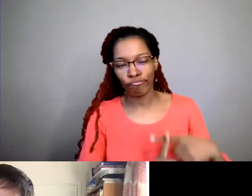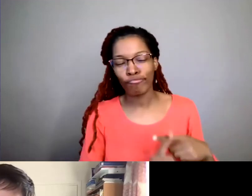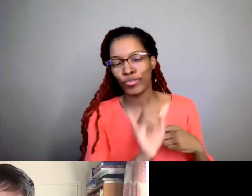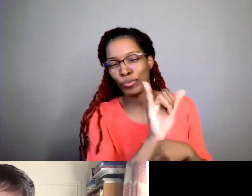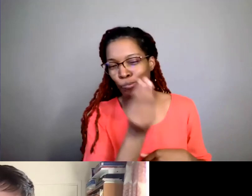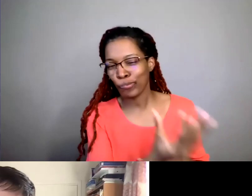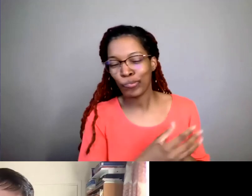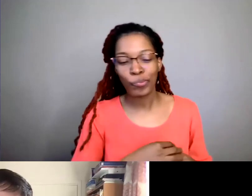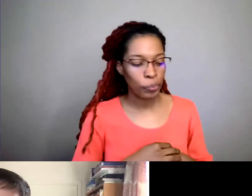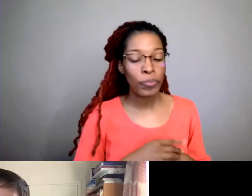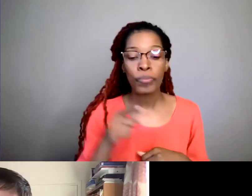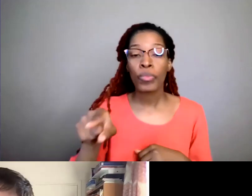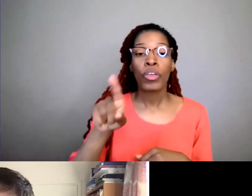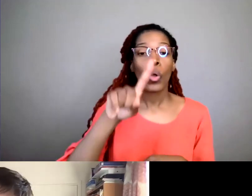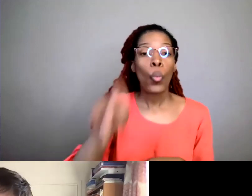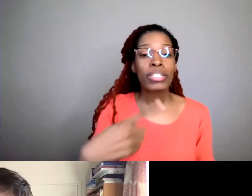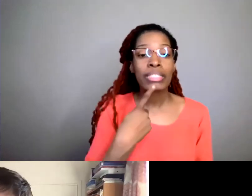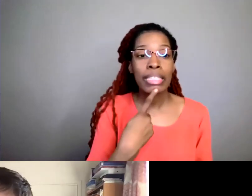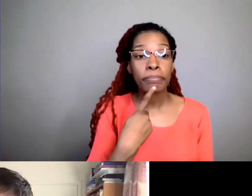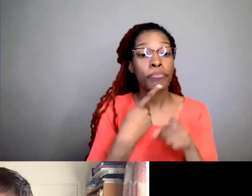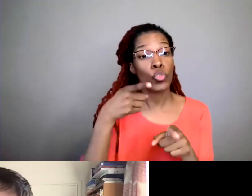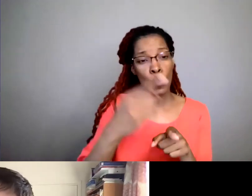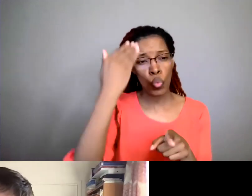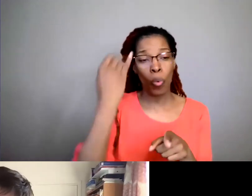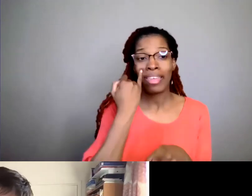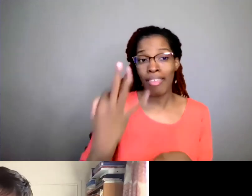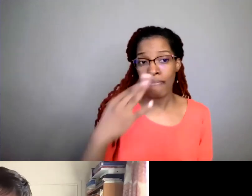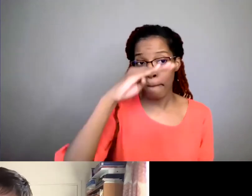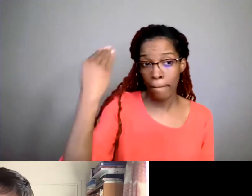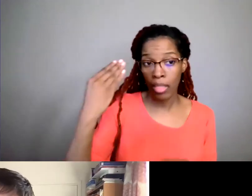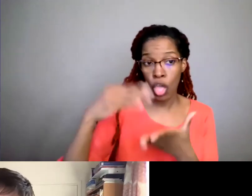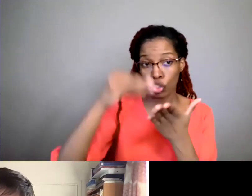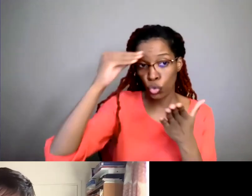the question is do you know if black students were taught different signs by black teachers